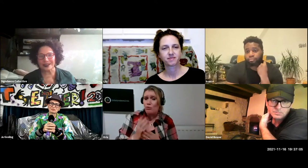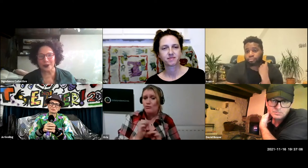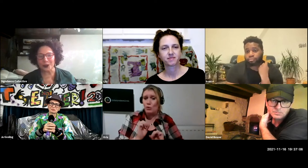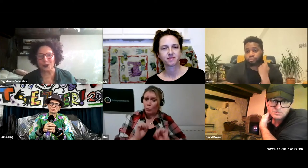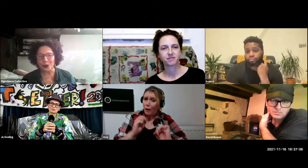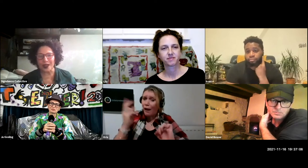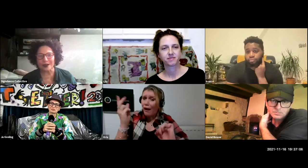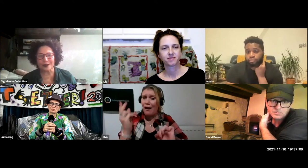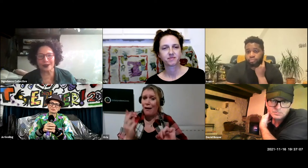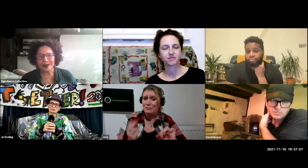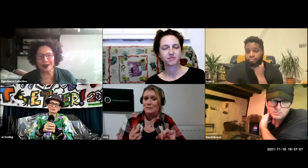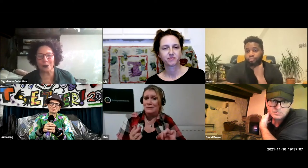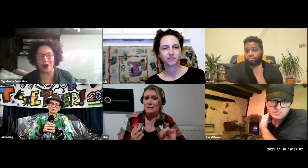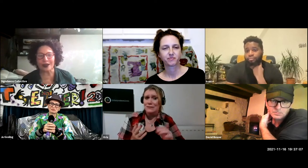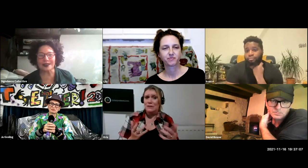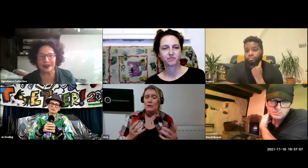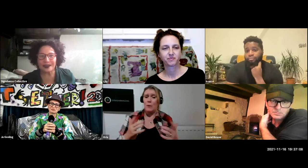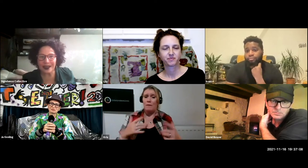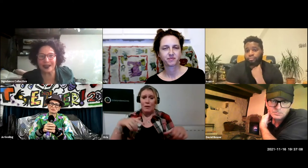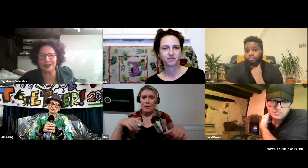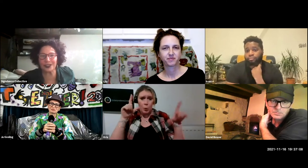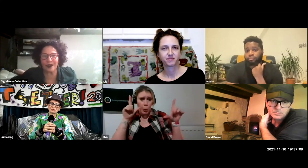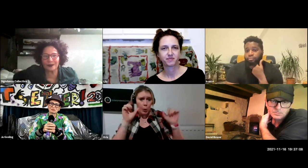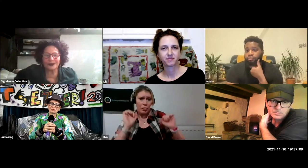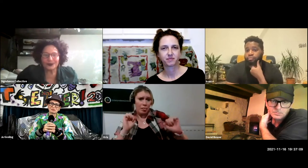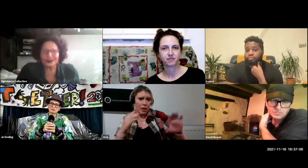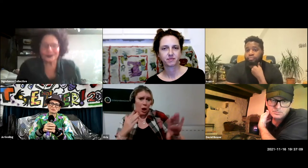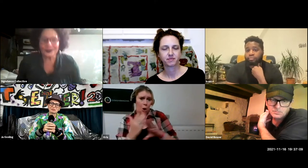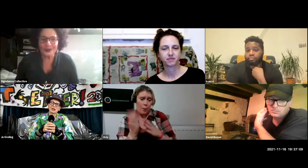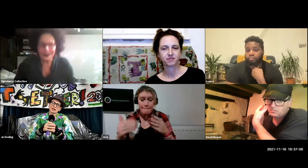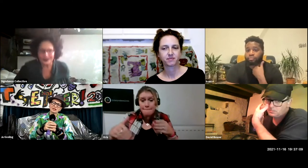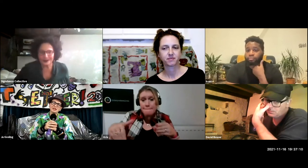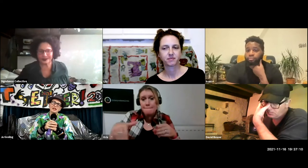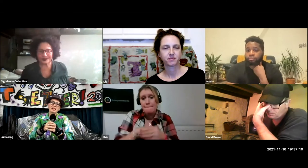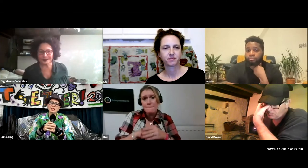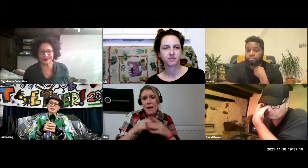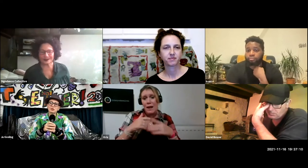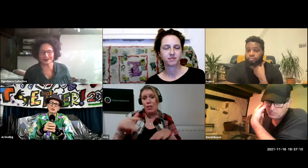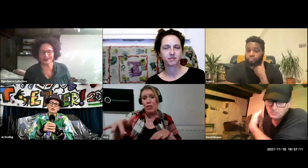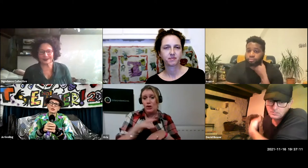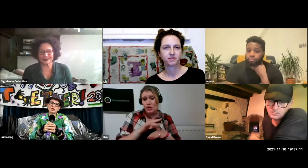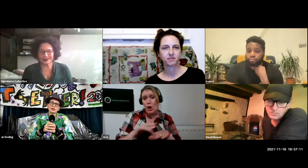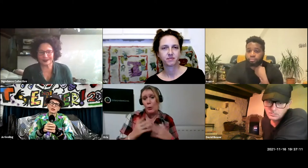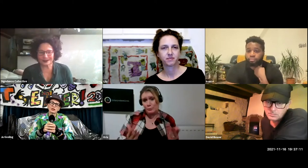wonderful performance. You must be the most COVID secure company in the world